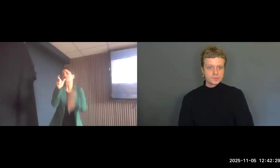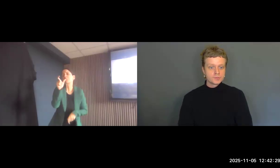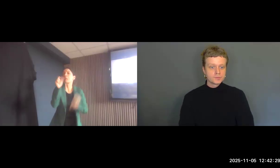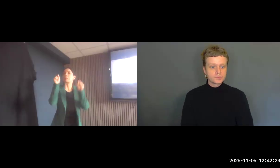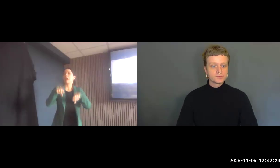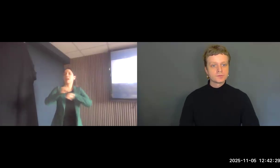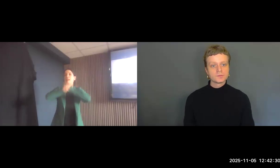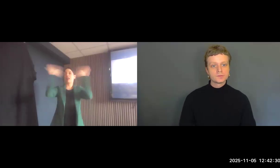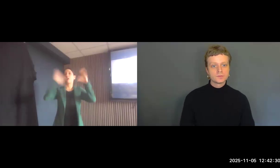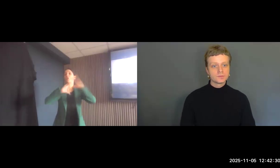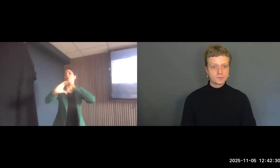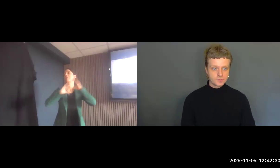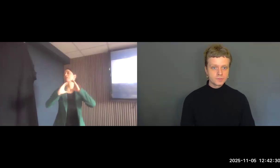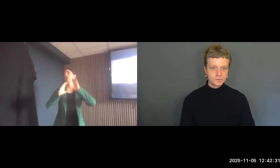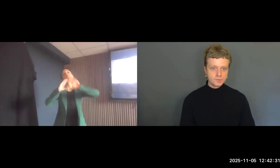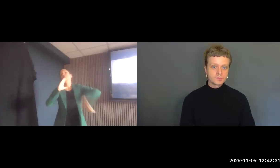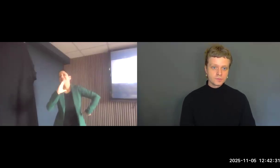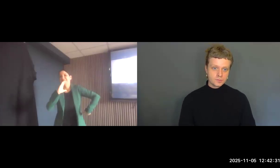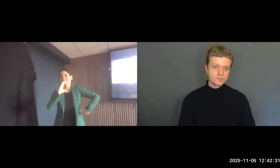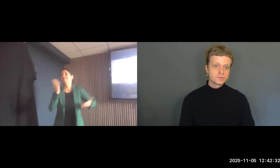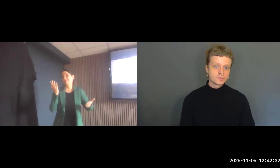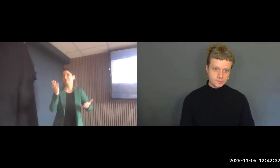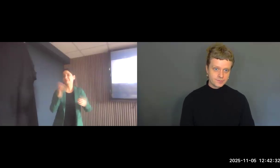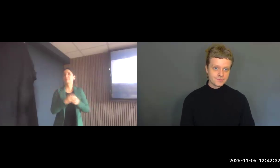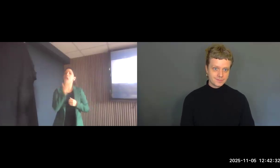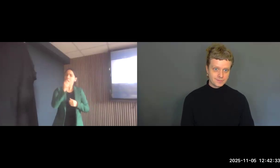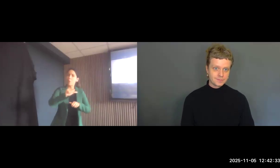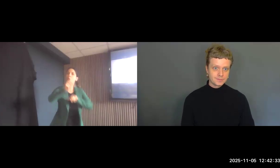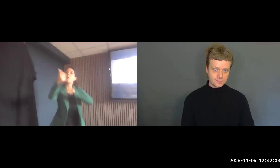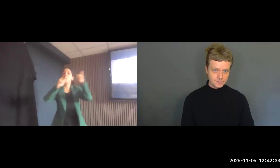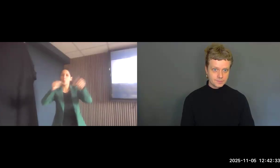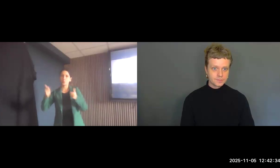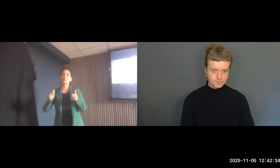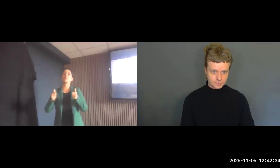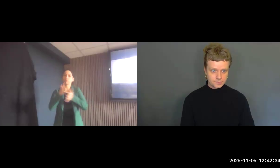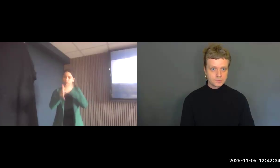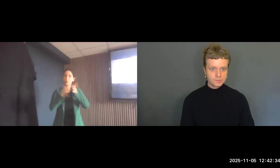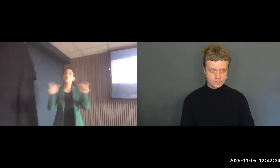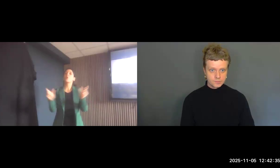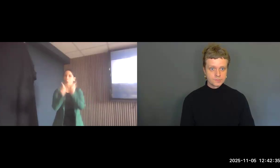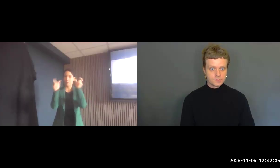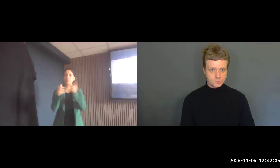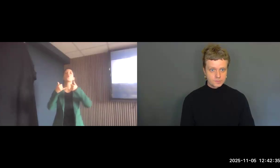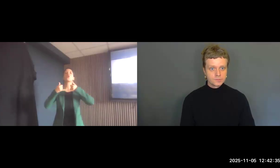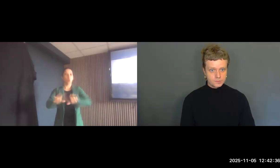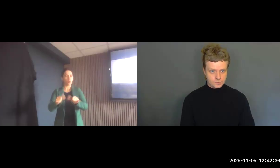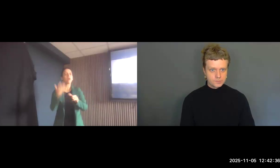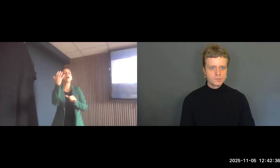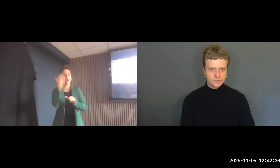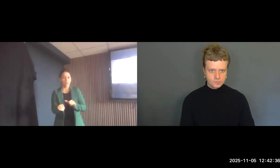and then maybe compound one sign being dropped. I think, again, that might be about clarity and effort of communication as well.